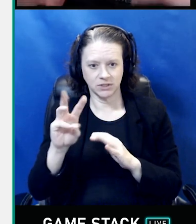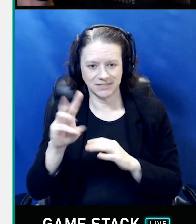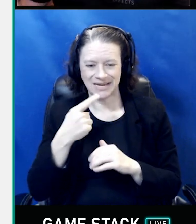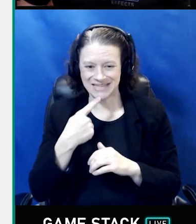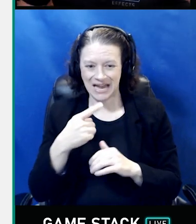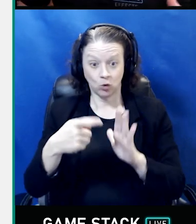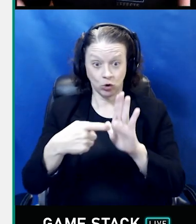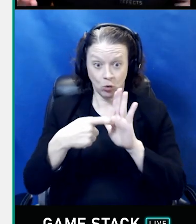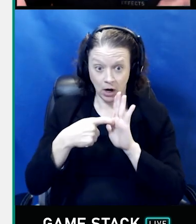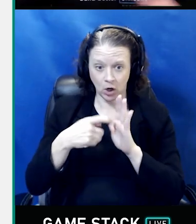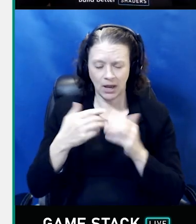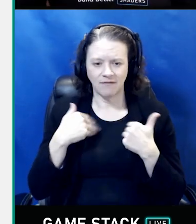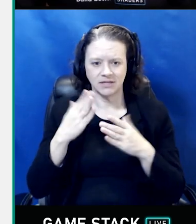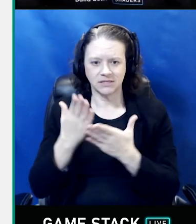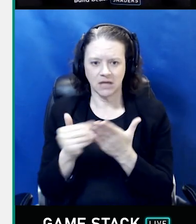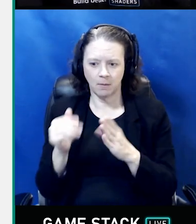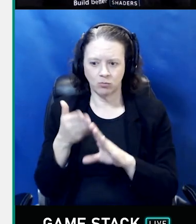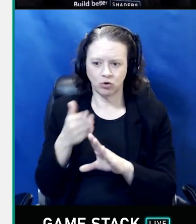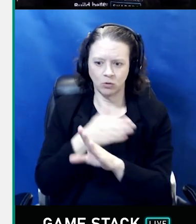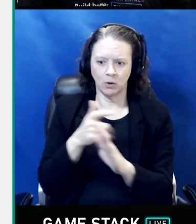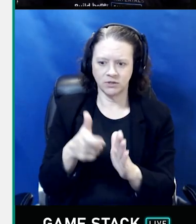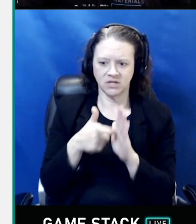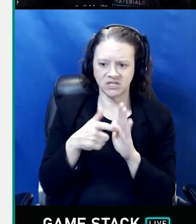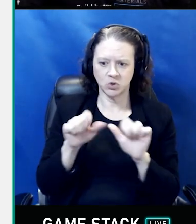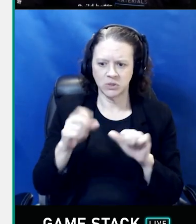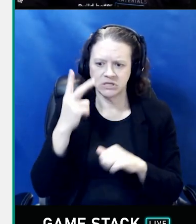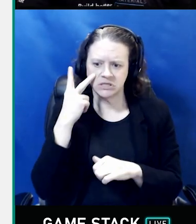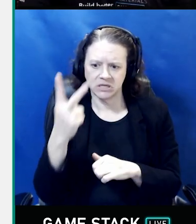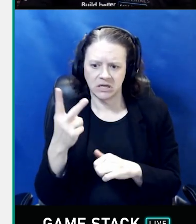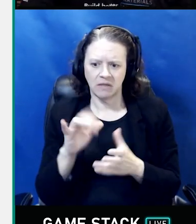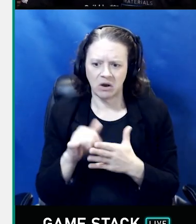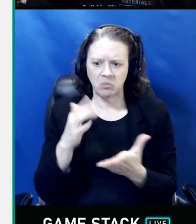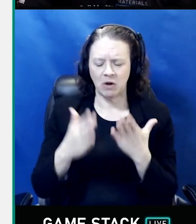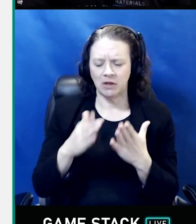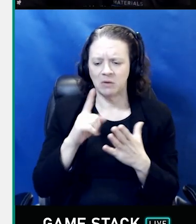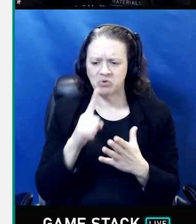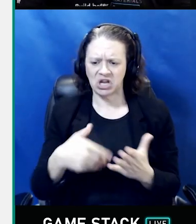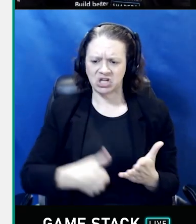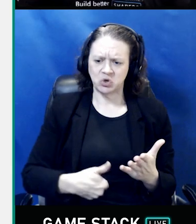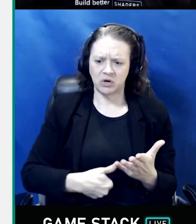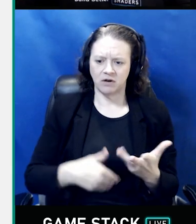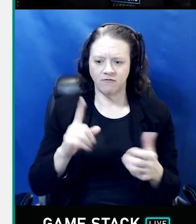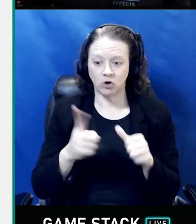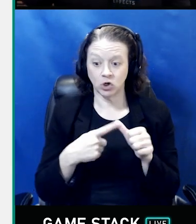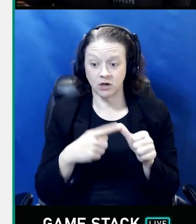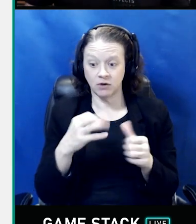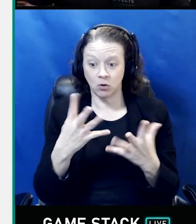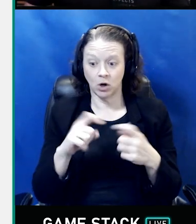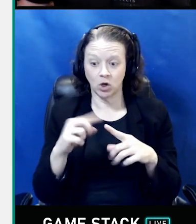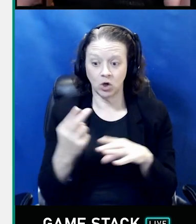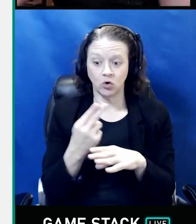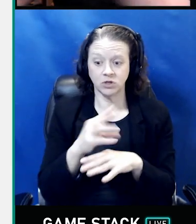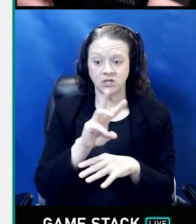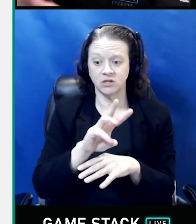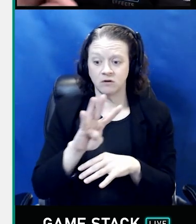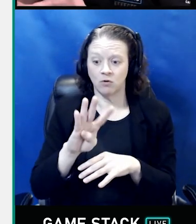cases that you can see here that are probably pretty intuitive. So first of all, if you want to use 64-bit atomics, you gotta support 64-bit integers.